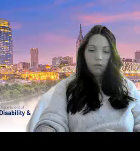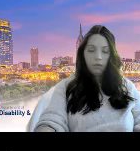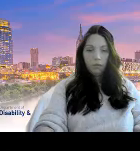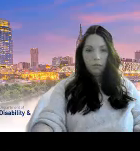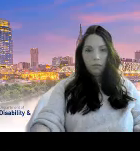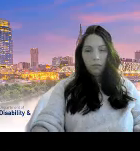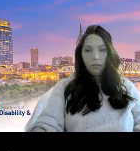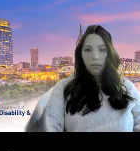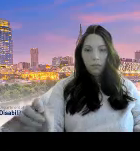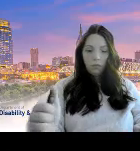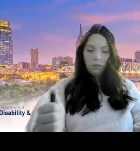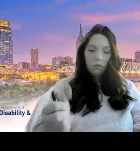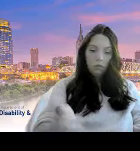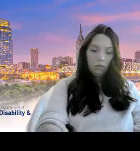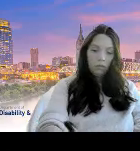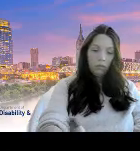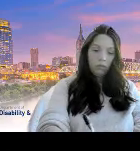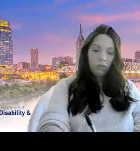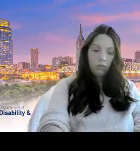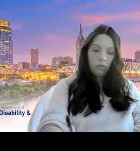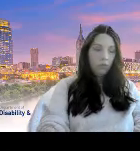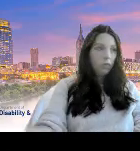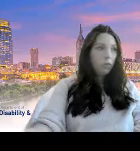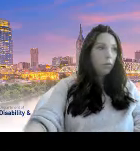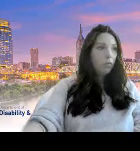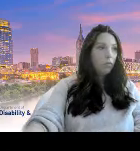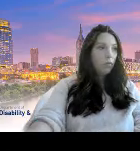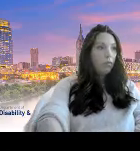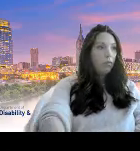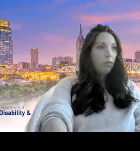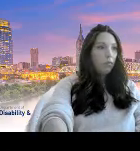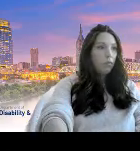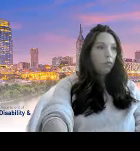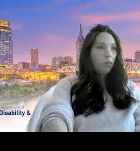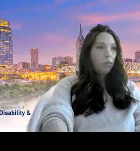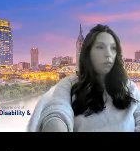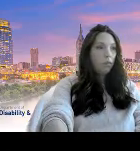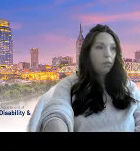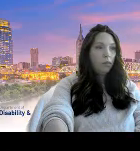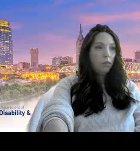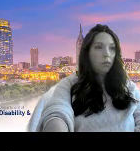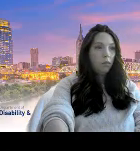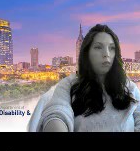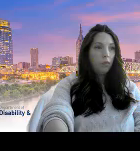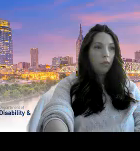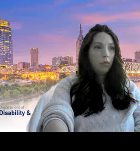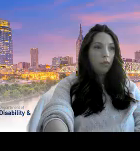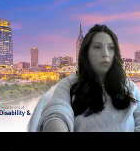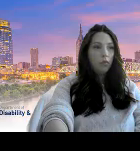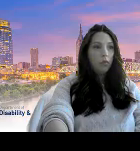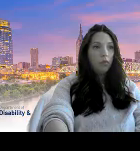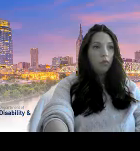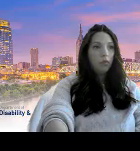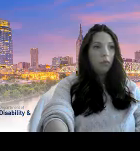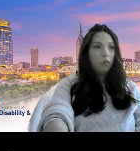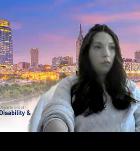So we offer services in the Katie Beckett program in two parts. The first part is part A. This is the part that is really for the children with most significant